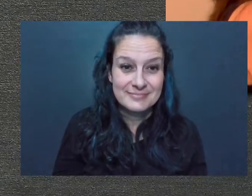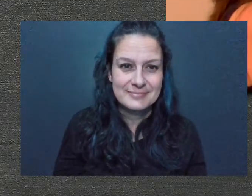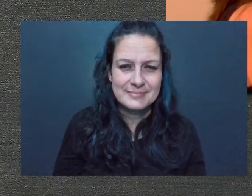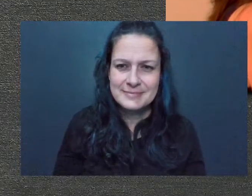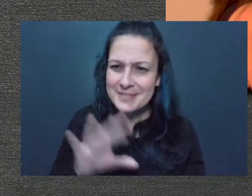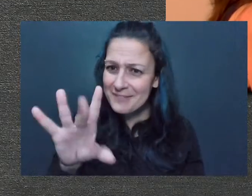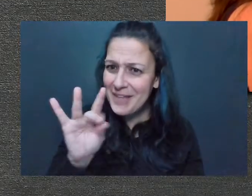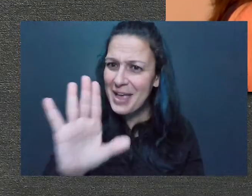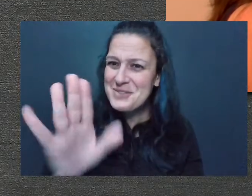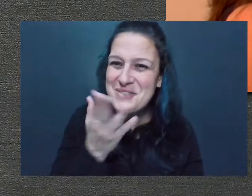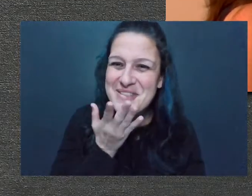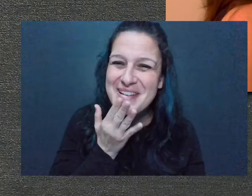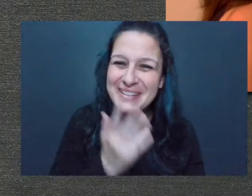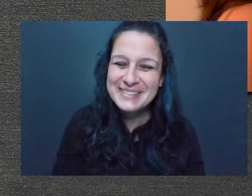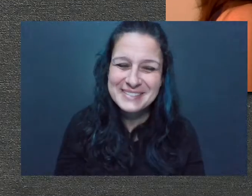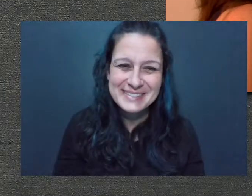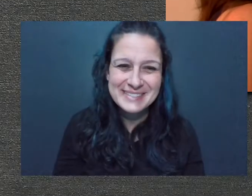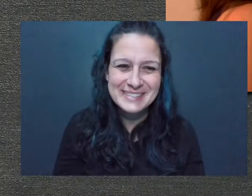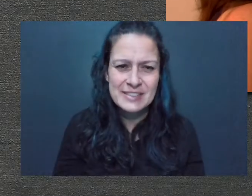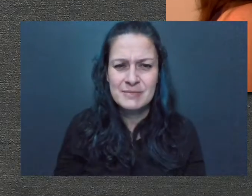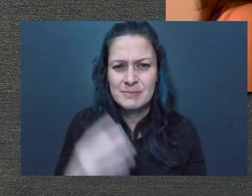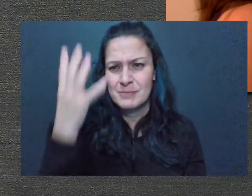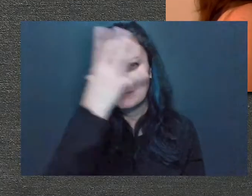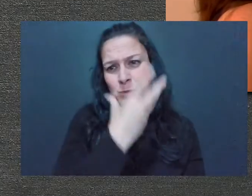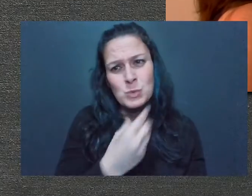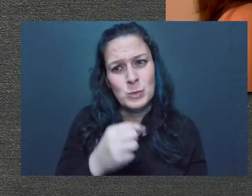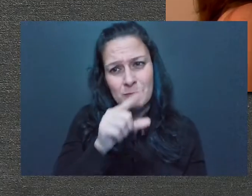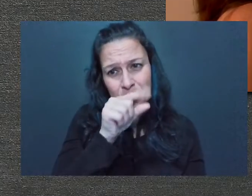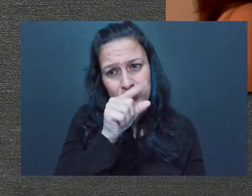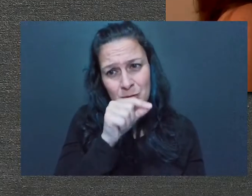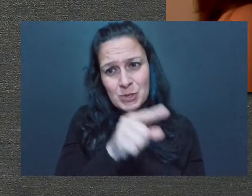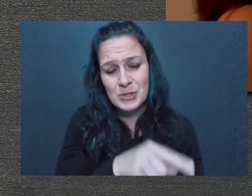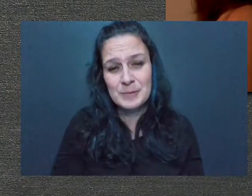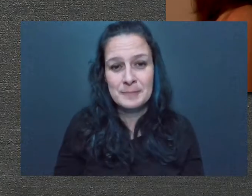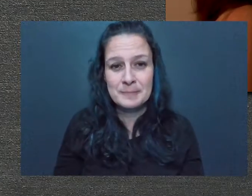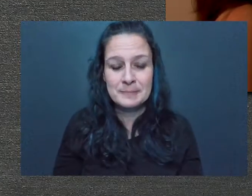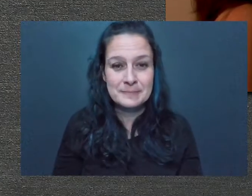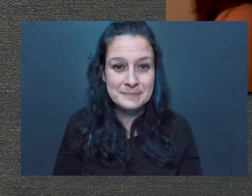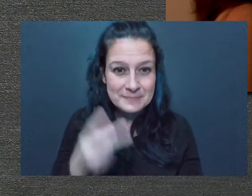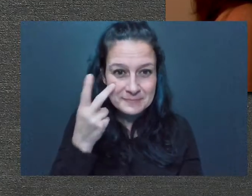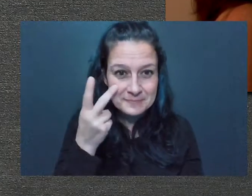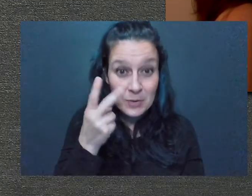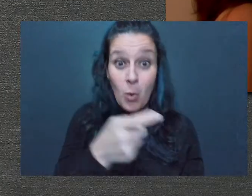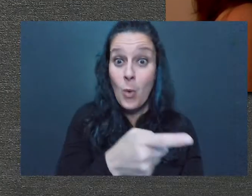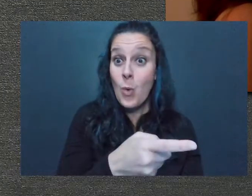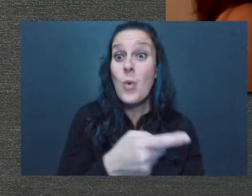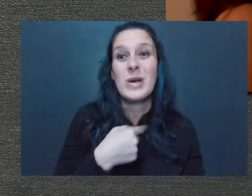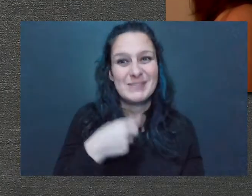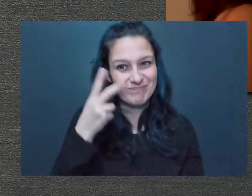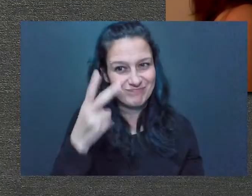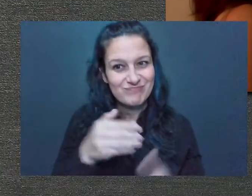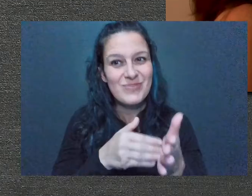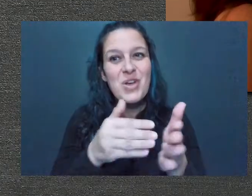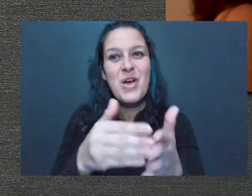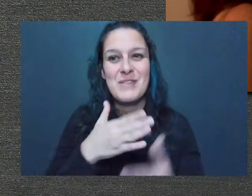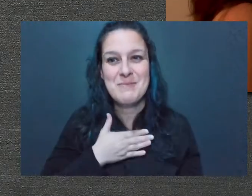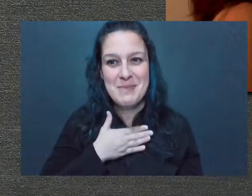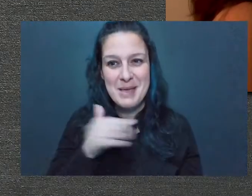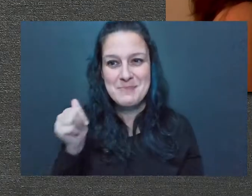Find the colors. That's a beautiful bird. Let's see. I see this one in my backyard.